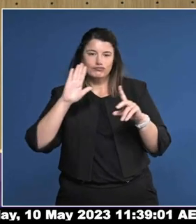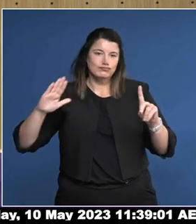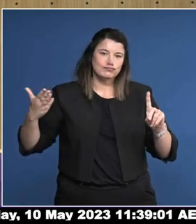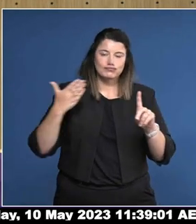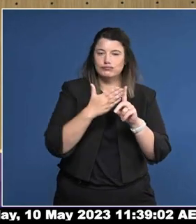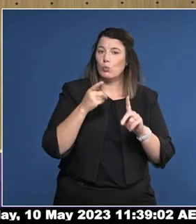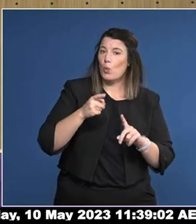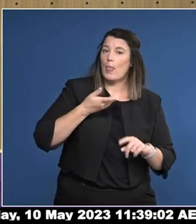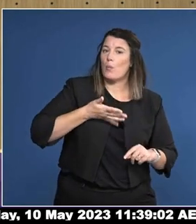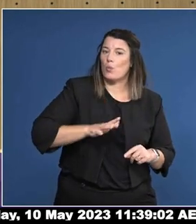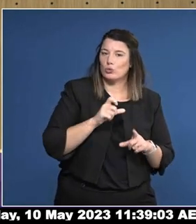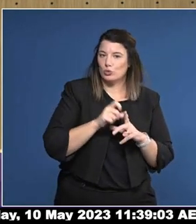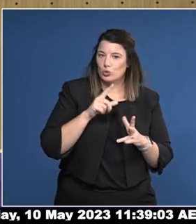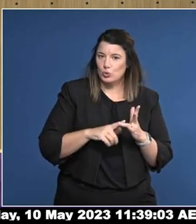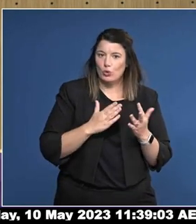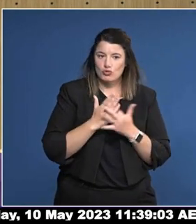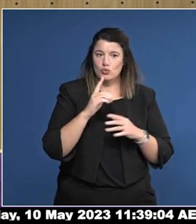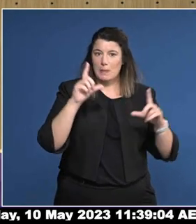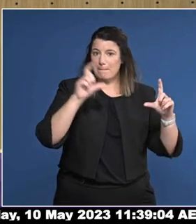were through the images that they - that they place up there.